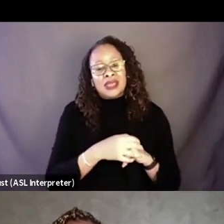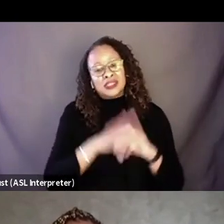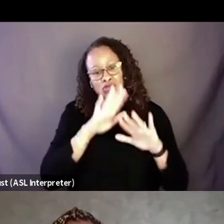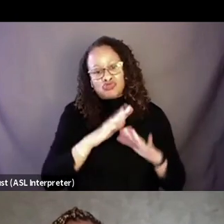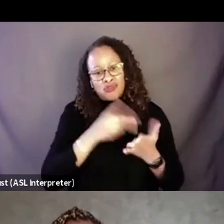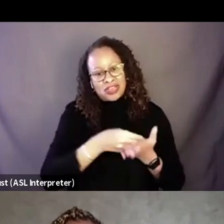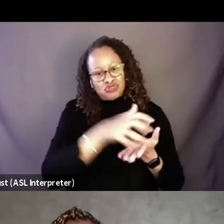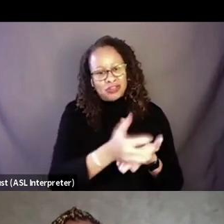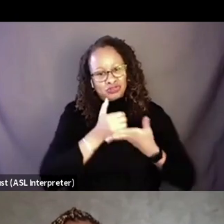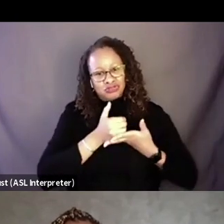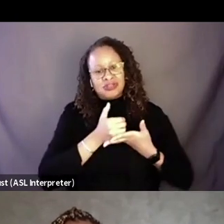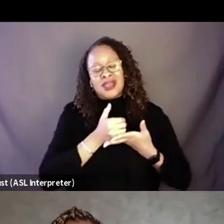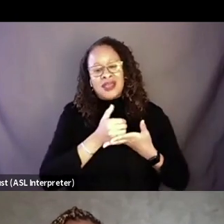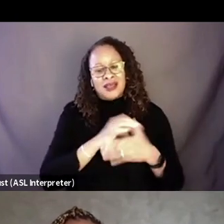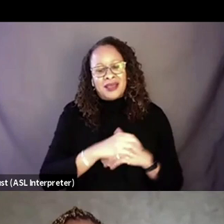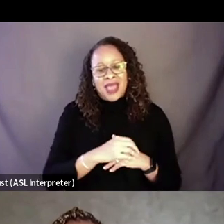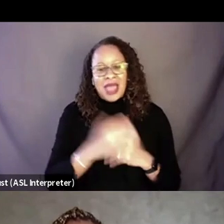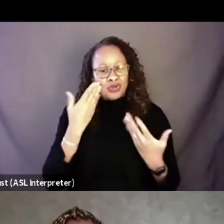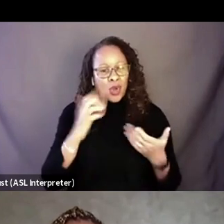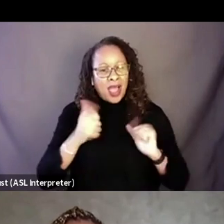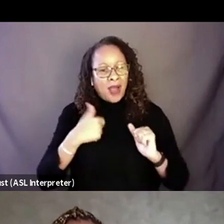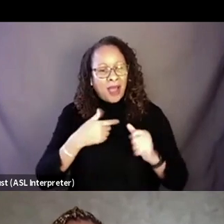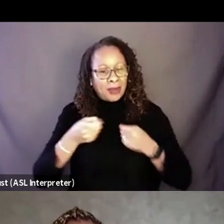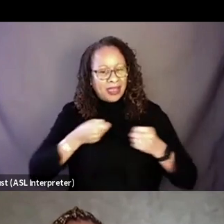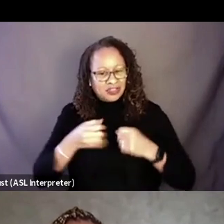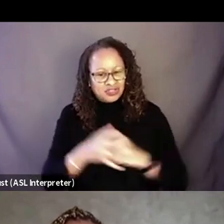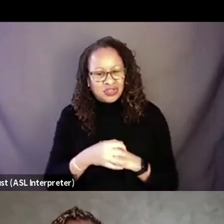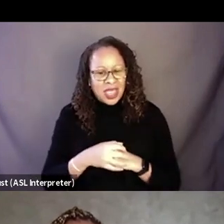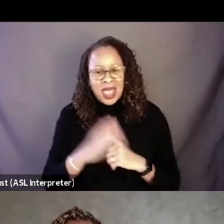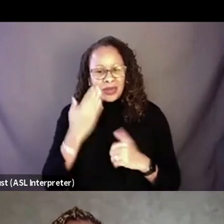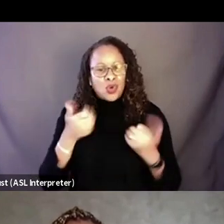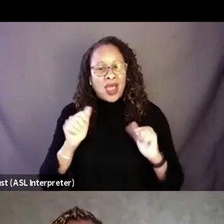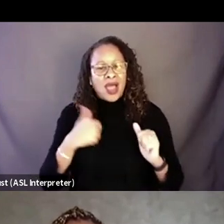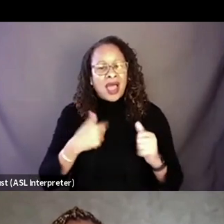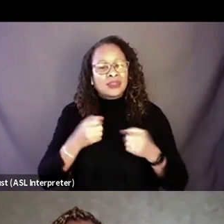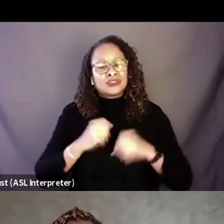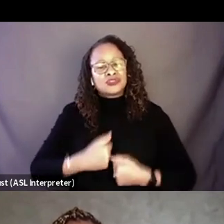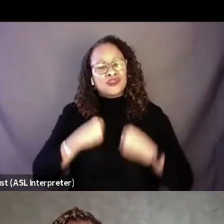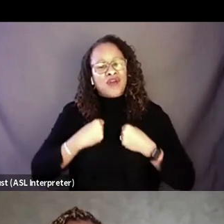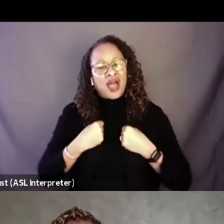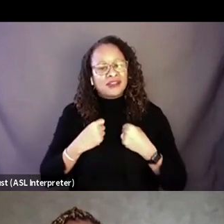because I don't know how that managed. I don't know how to say how I would have survived without them. So I really appreciate all my friends.